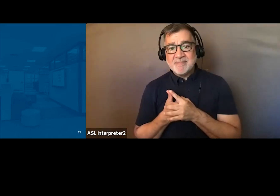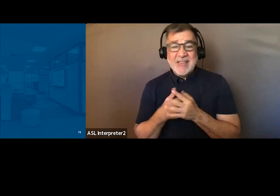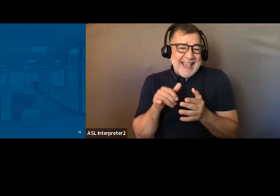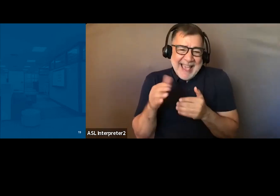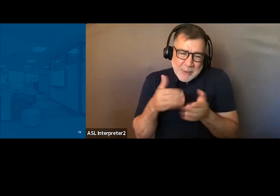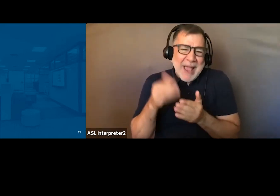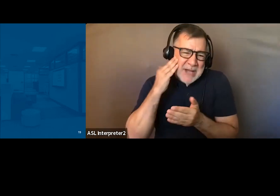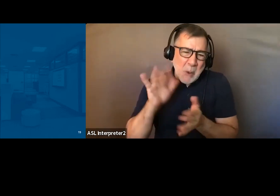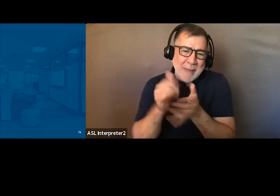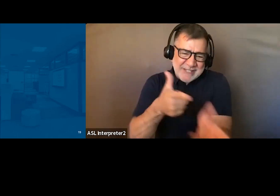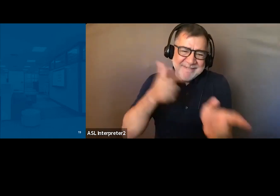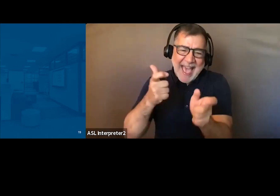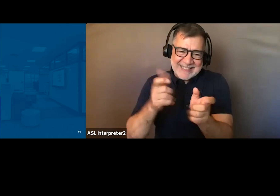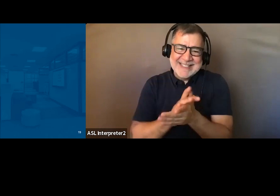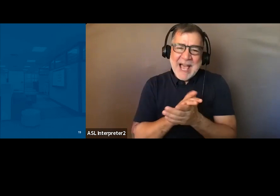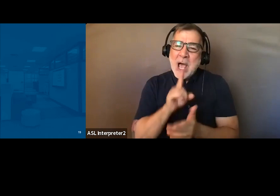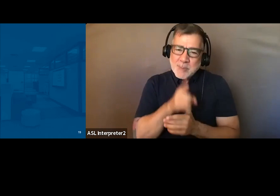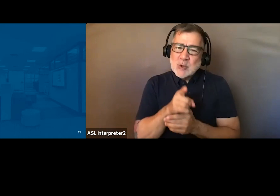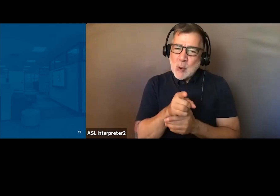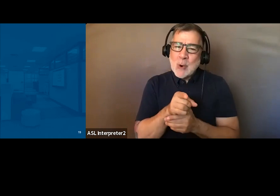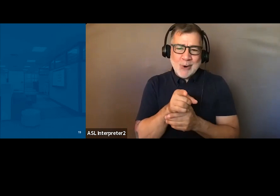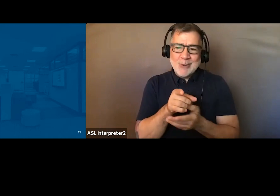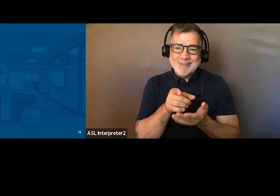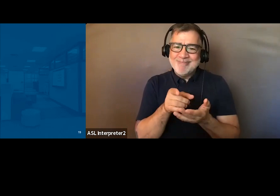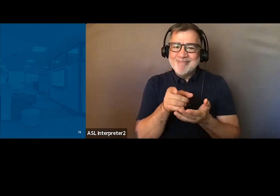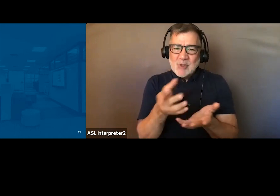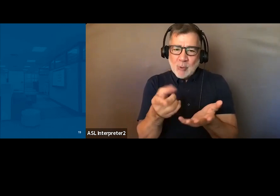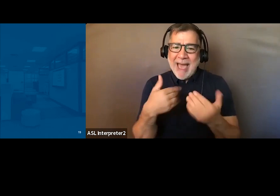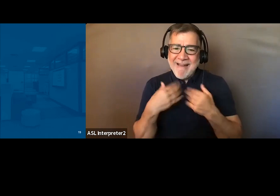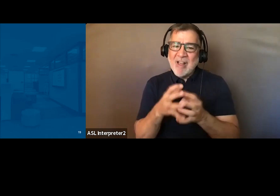I'm sure there's a lot of information. Please reach out.